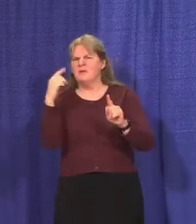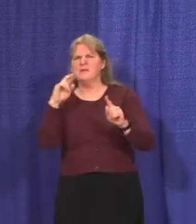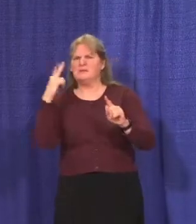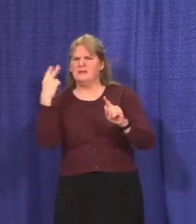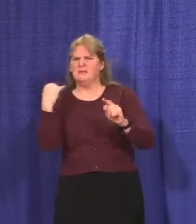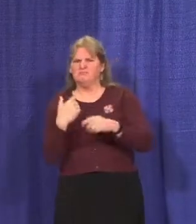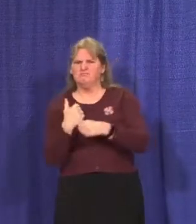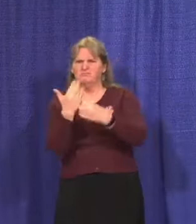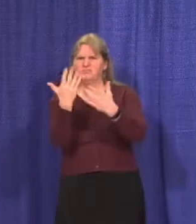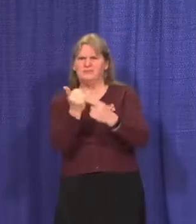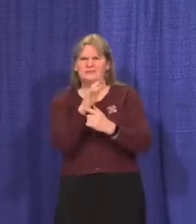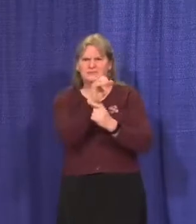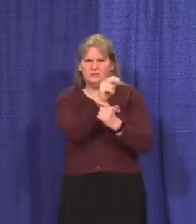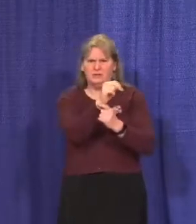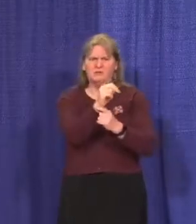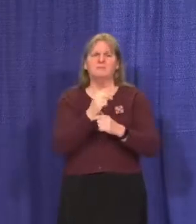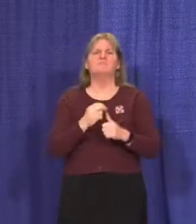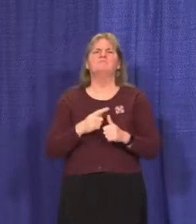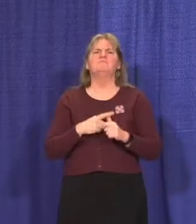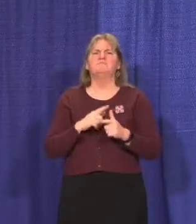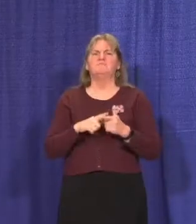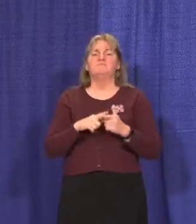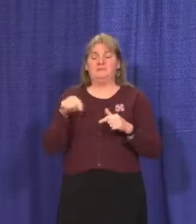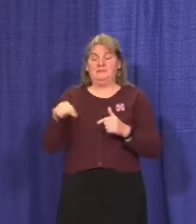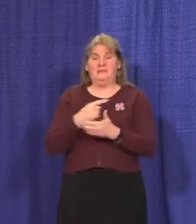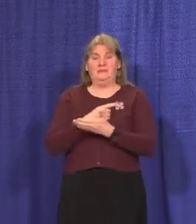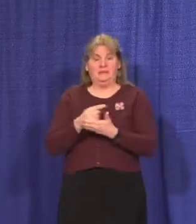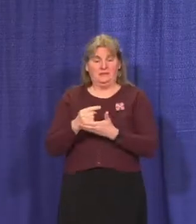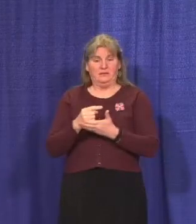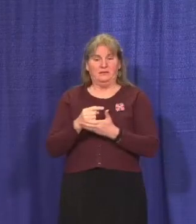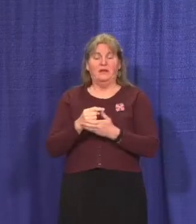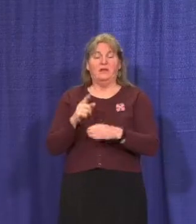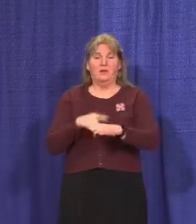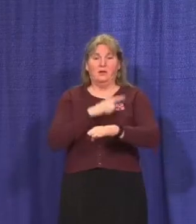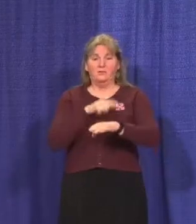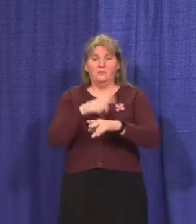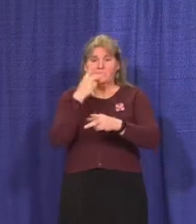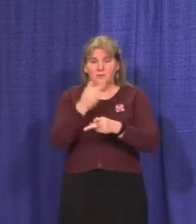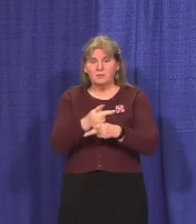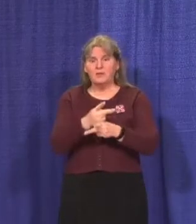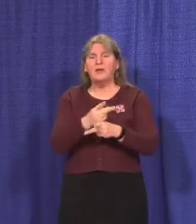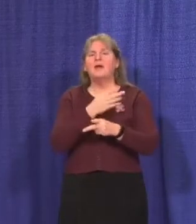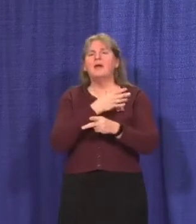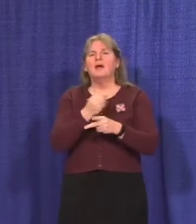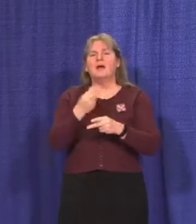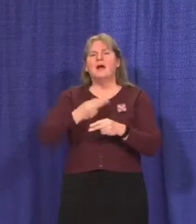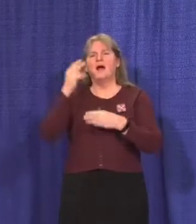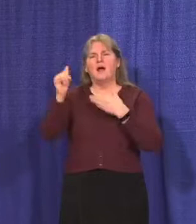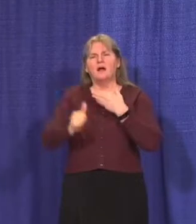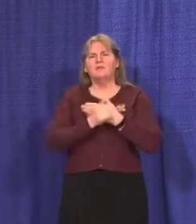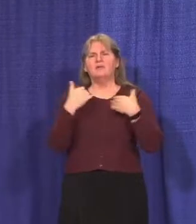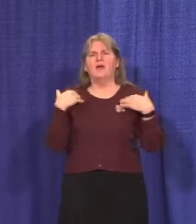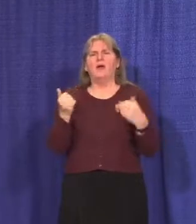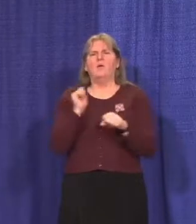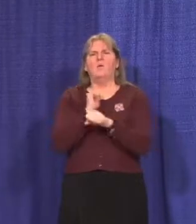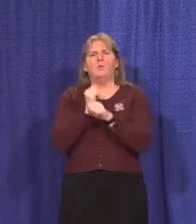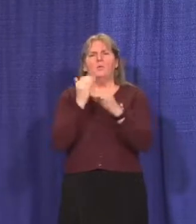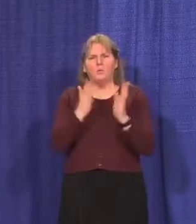This week residents of long term care and high-risk health care workers are getting their second dose.